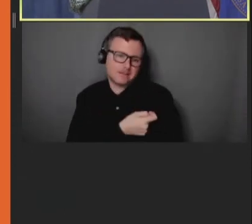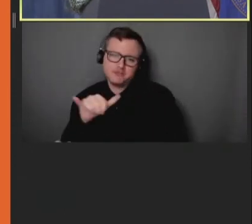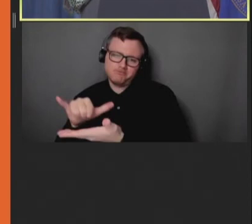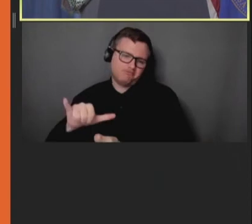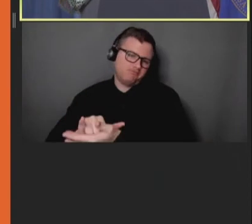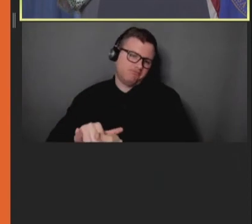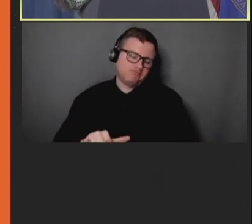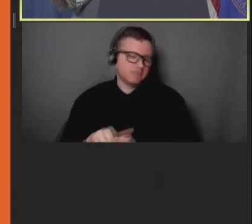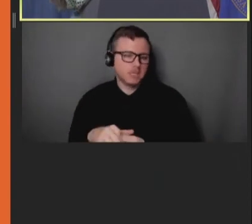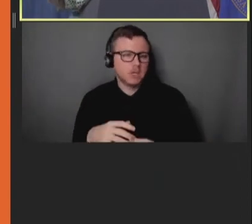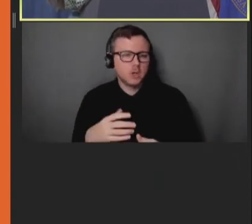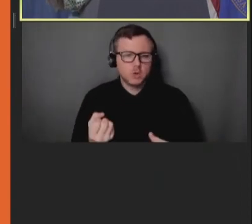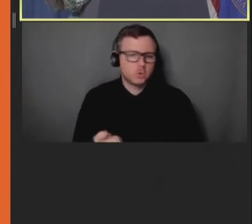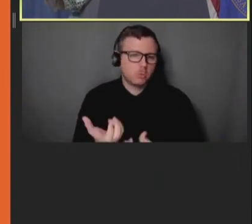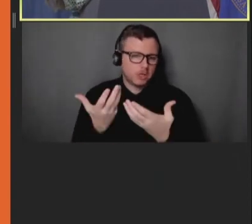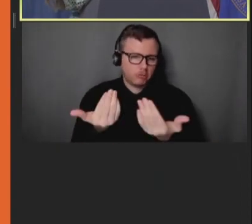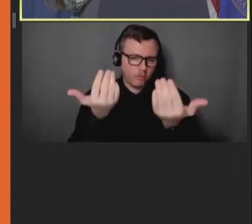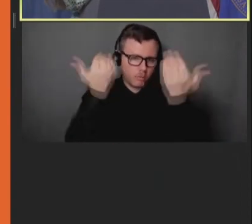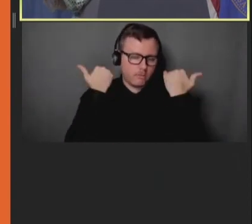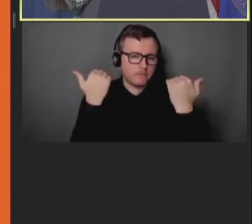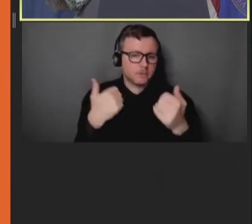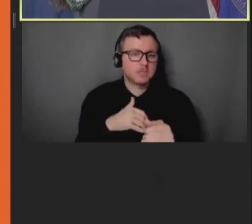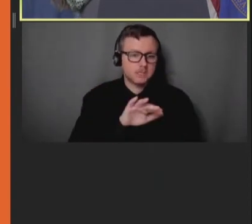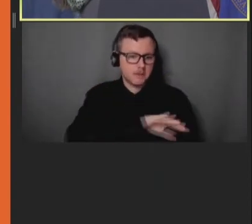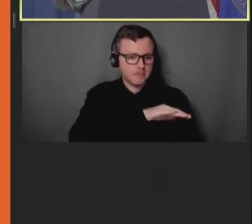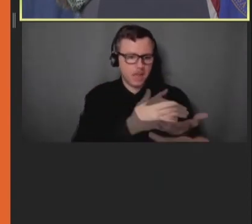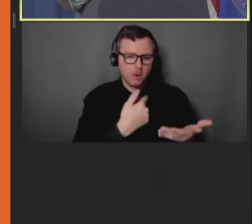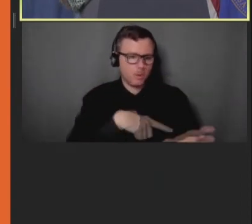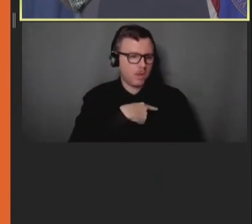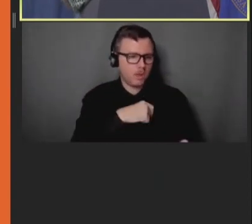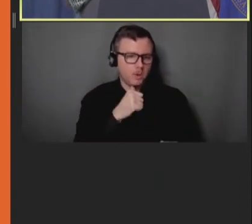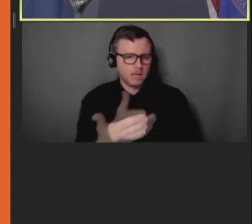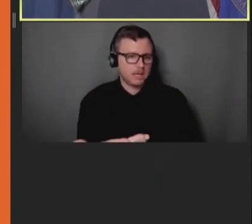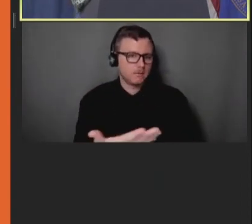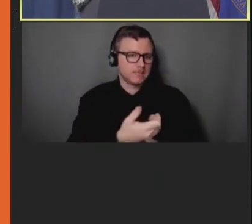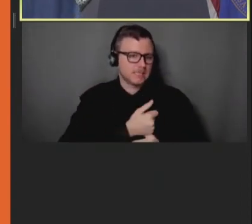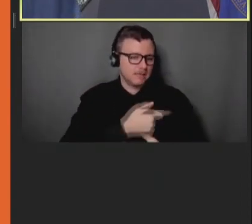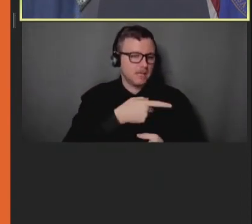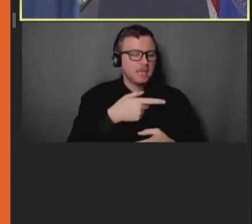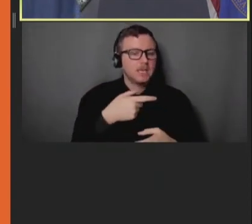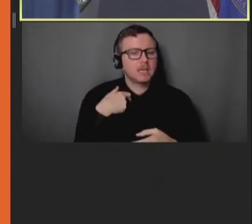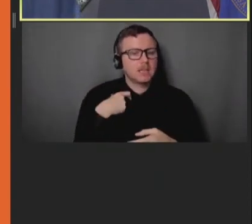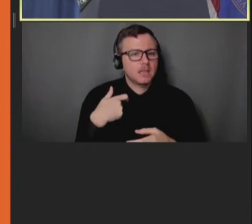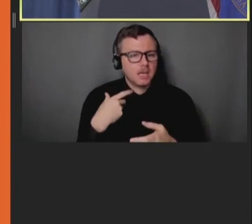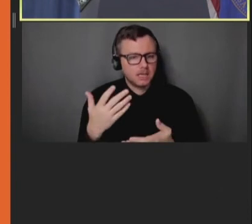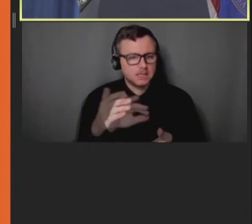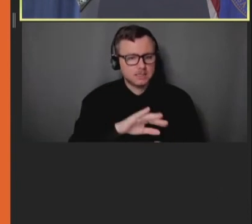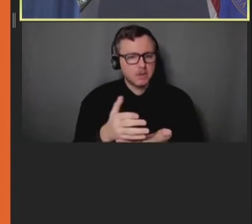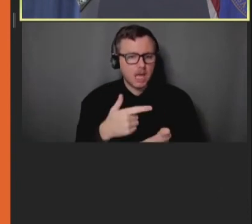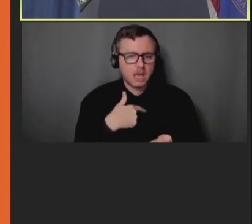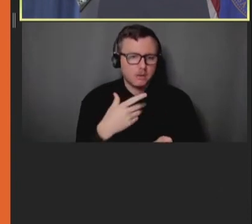And supply: local pharmacies weren't receiving vaccines from their parent organizations, and the reimbursement for them was unclear.